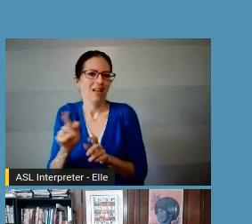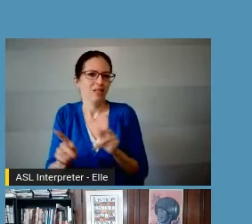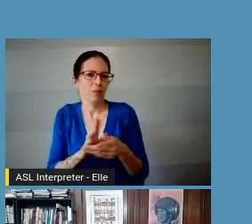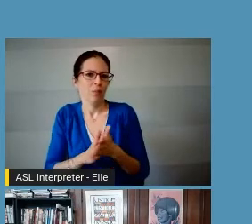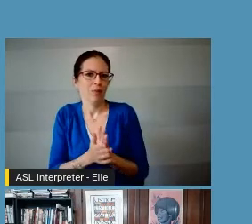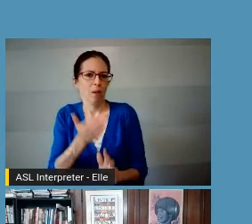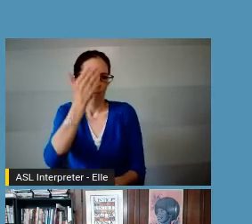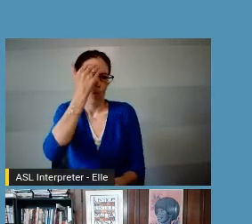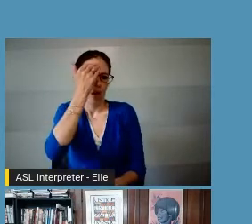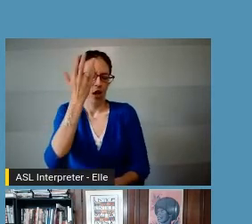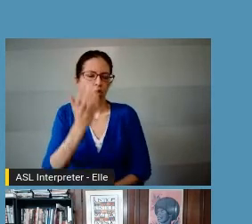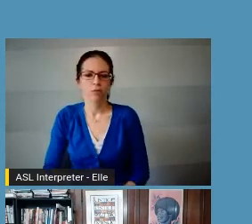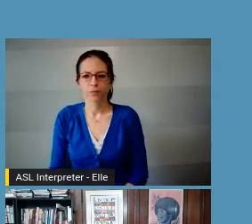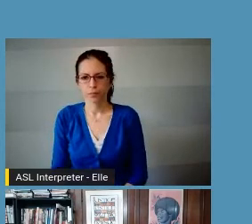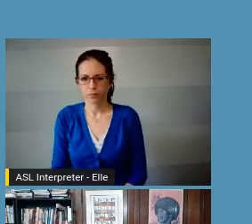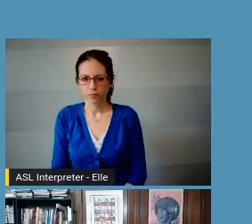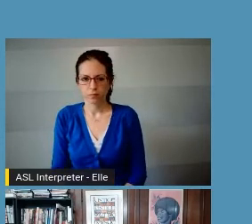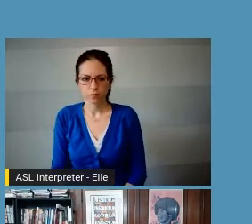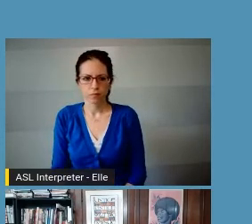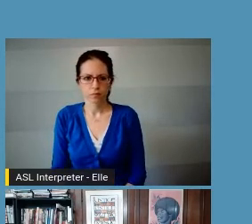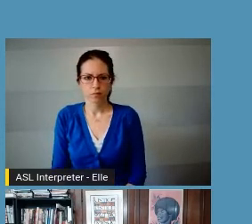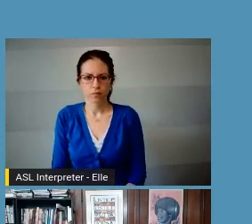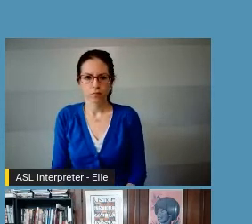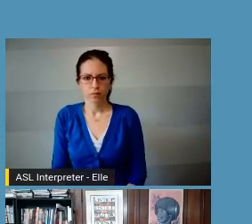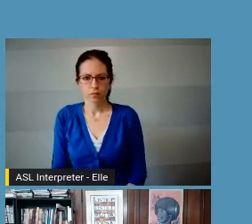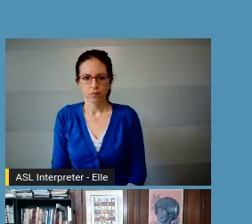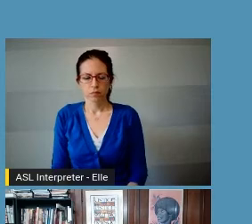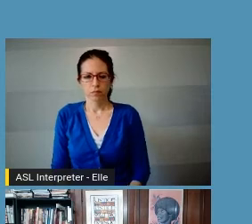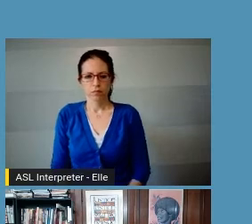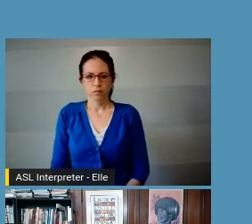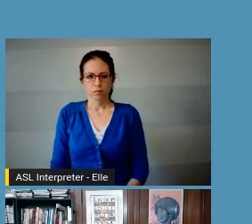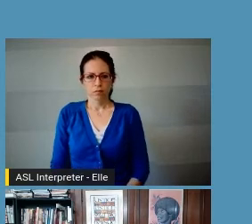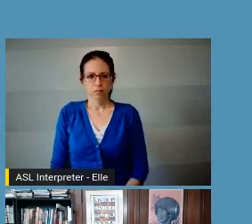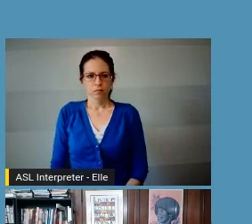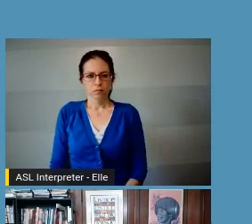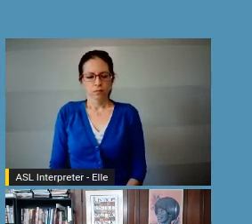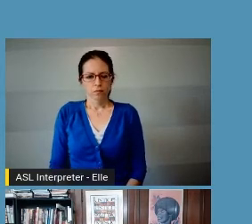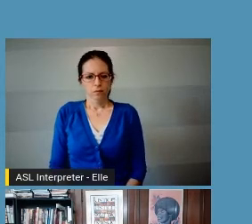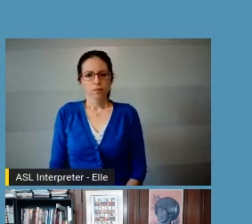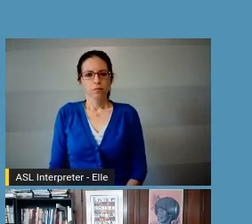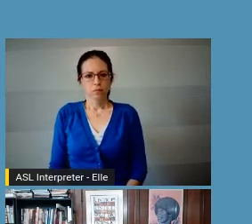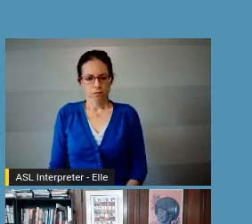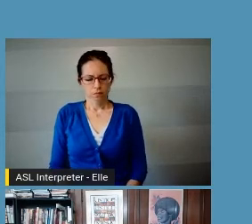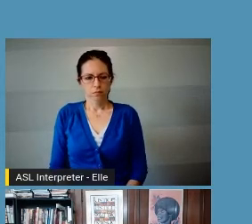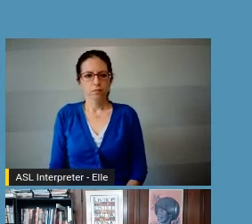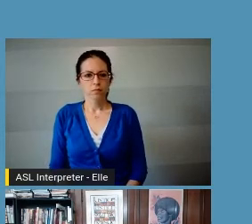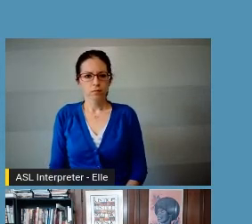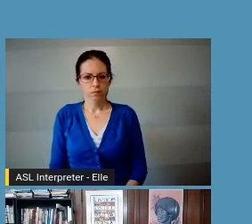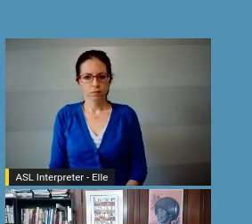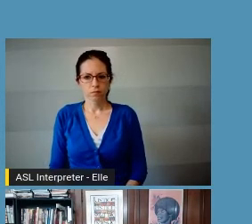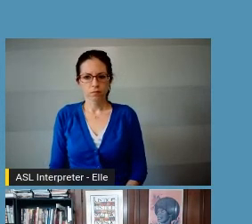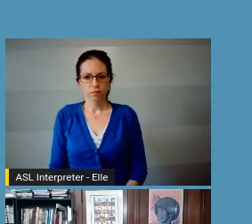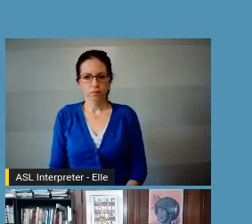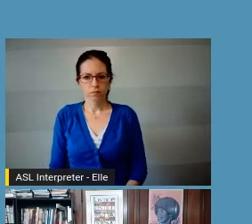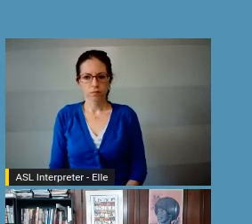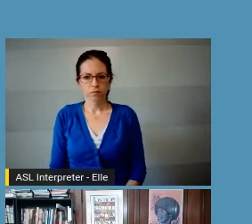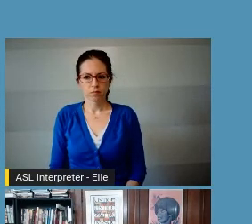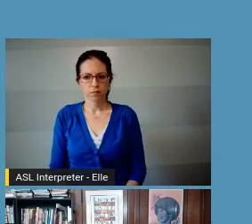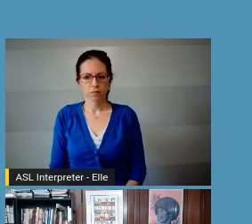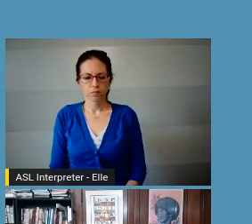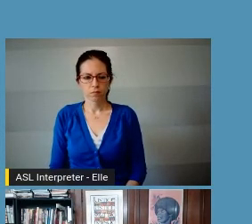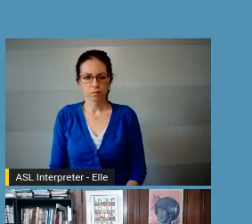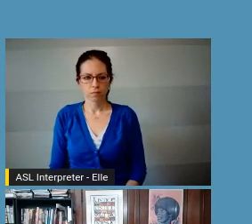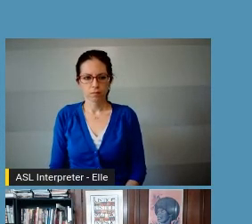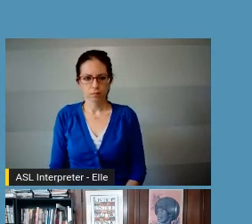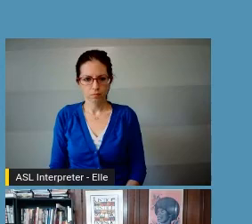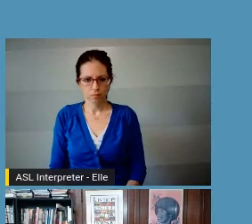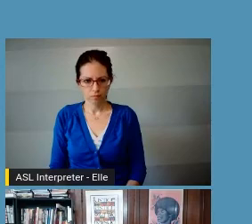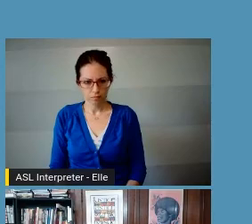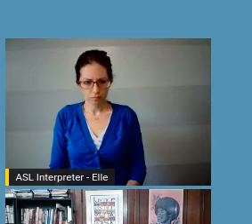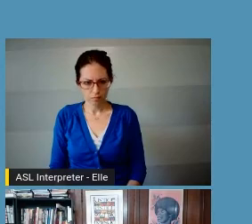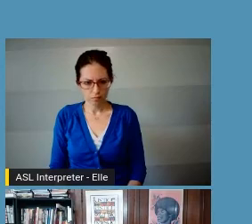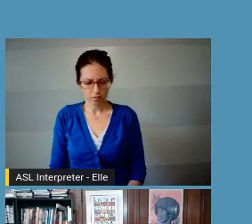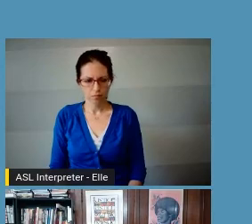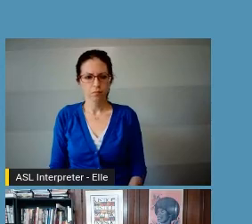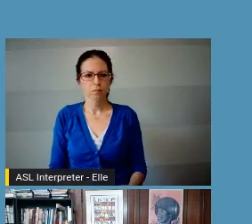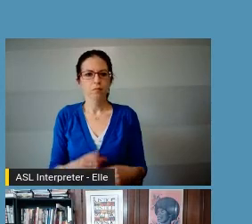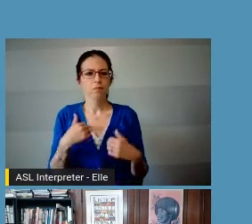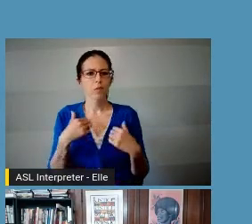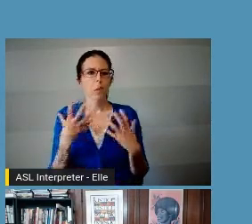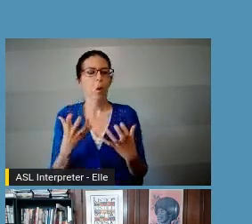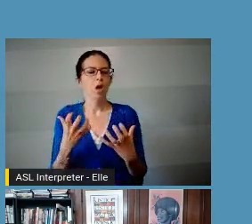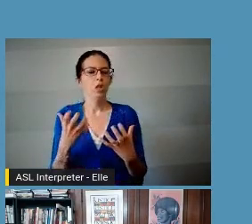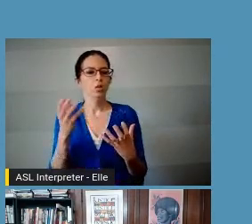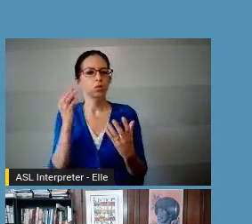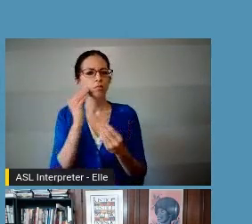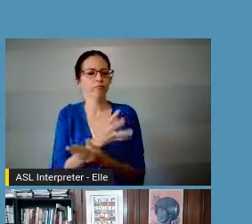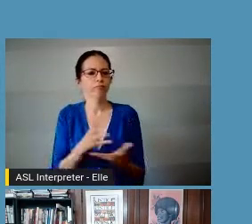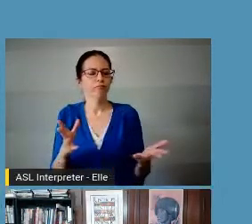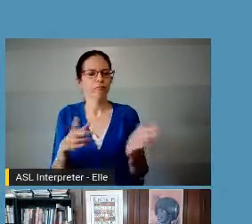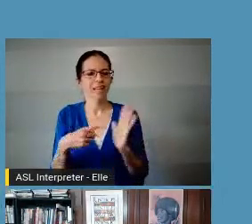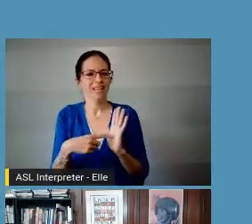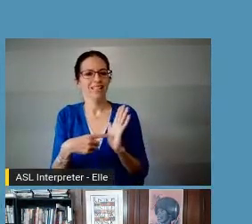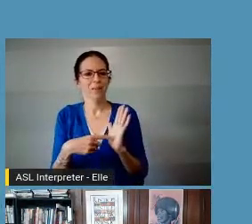I thought I would share with you the exhibit that has gone the most comments. We do allow